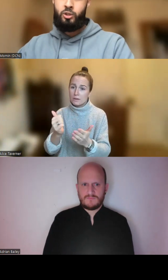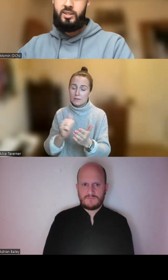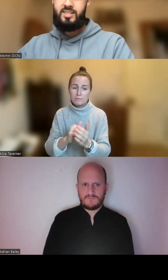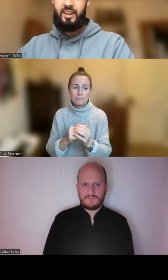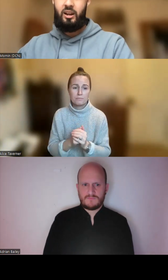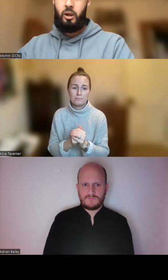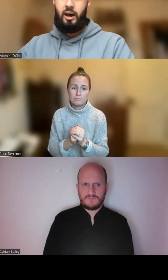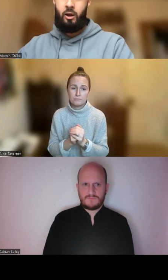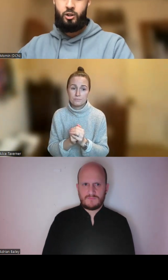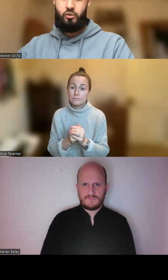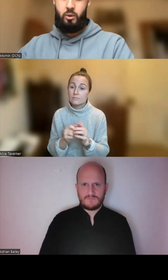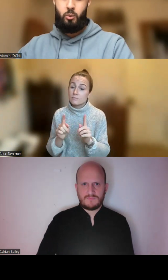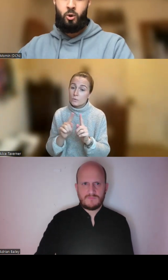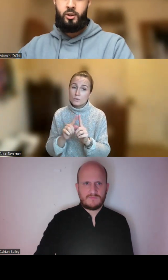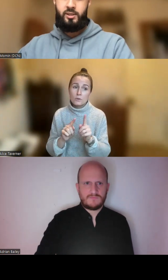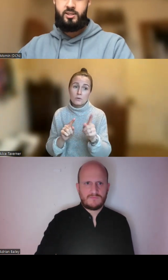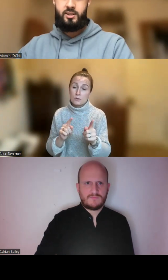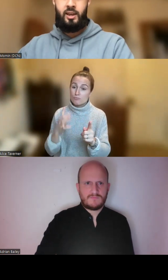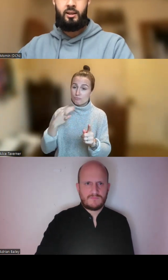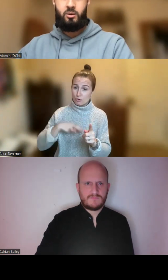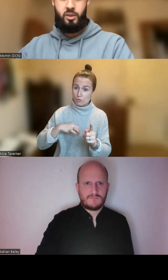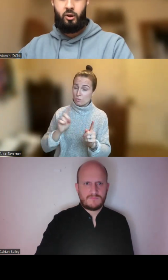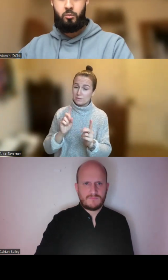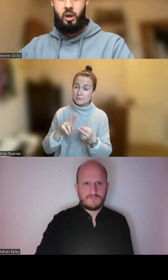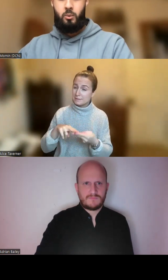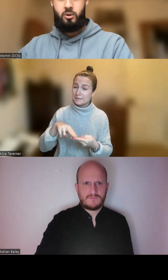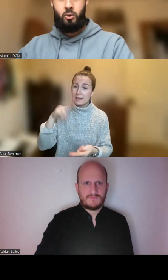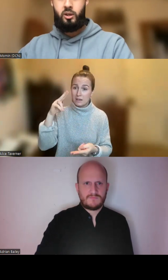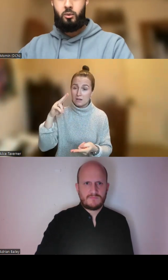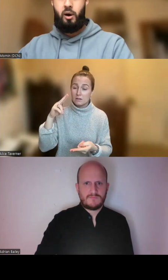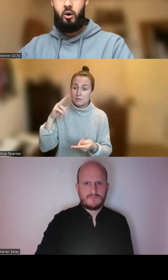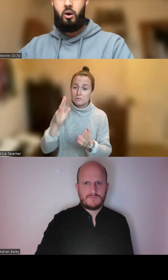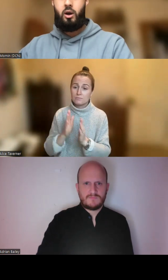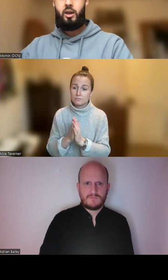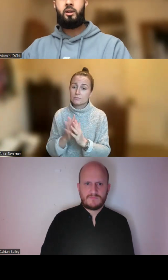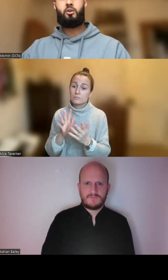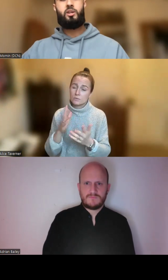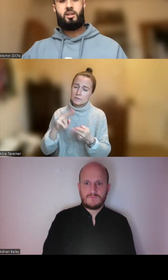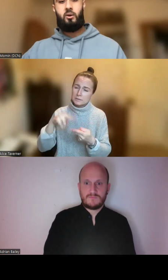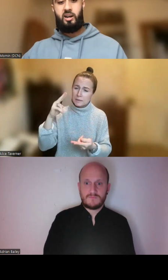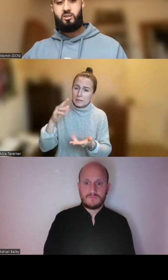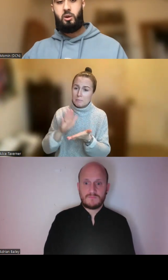Also, it's scalable at a larger rate. When we're talking scaling something up, we're talking about increasing our ad spend.